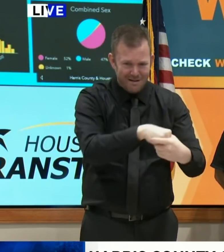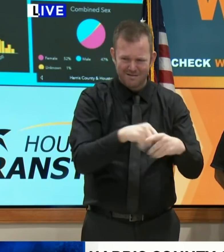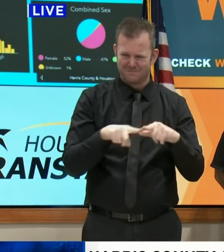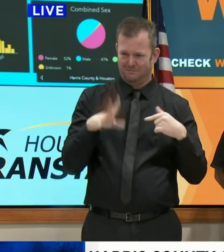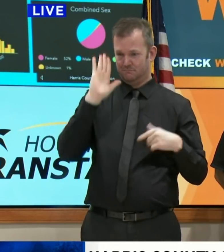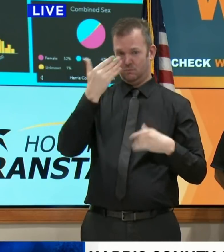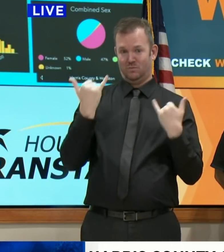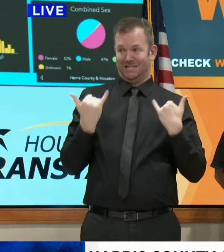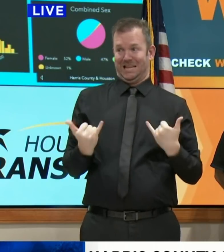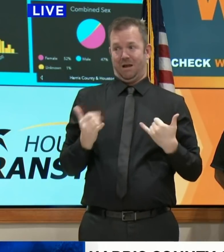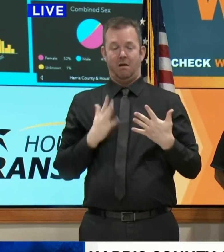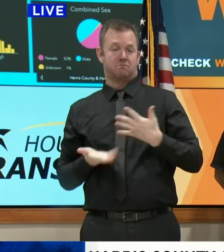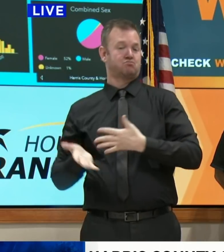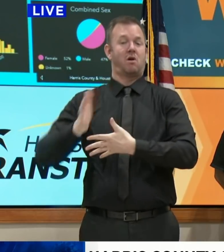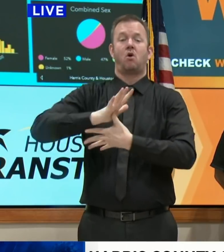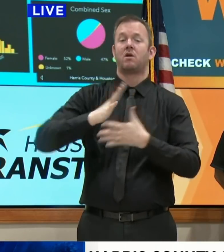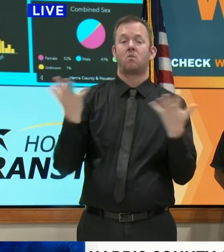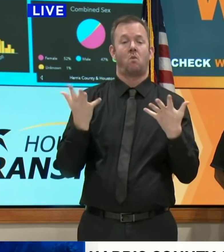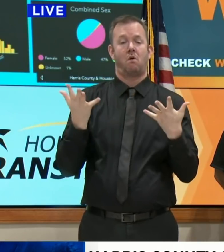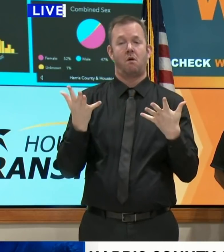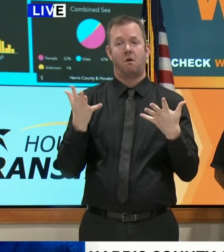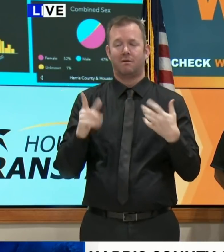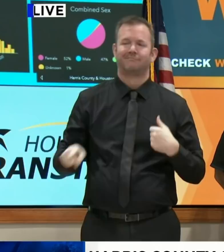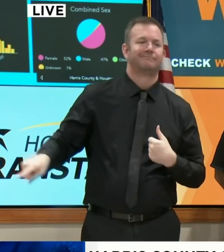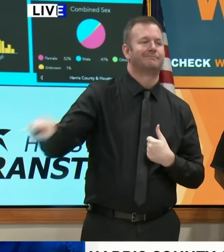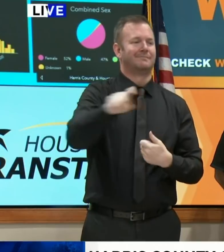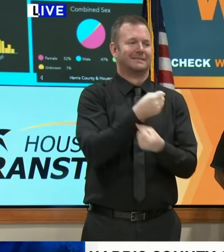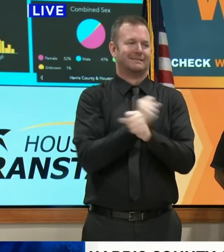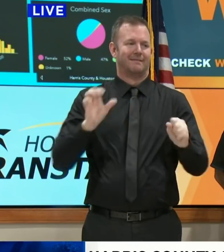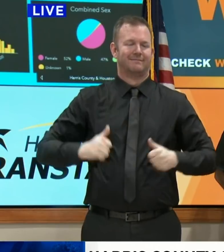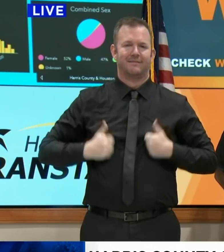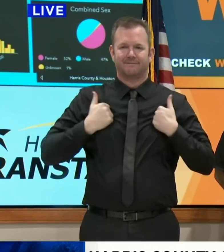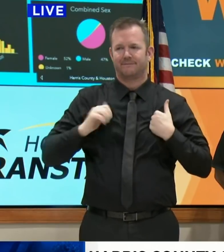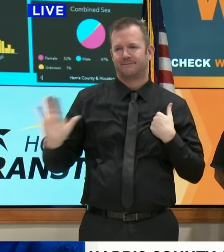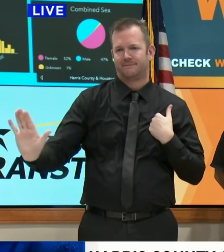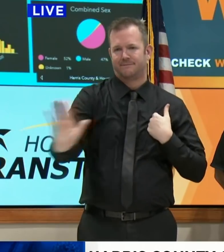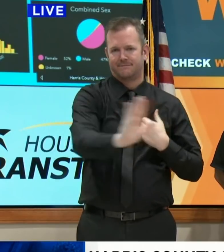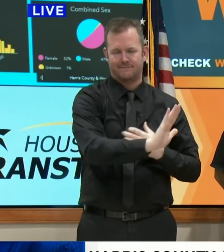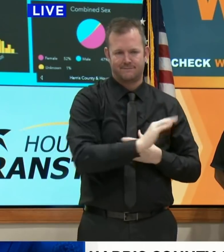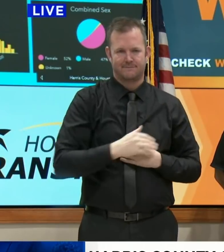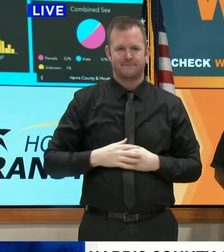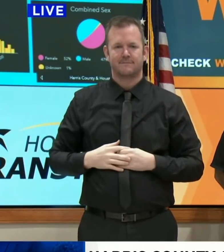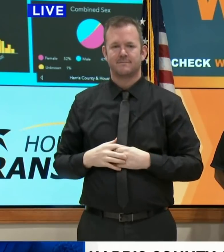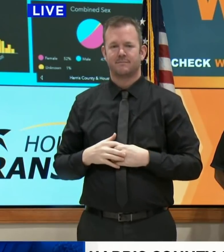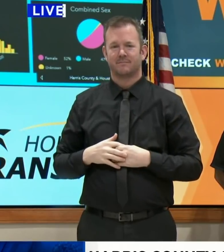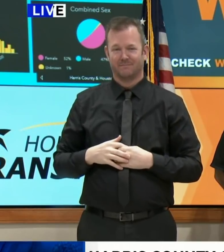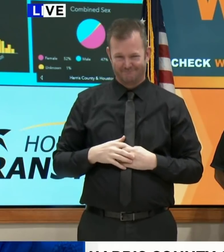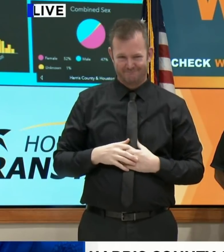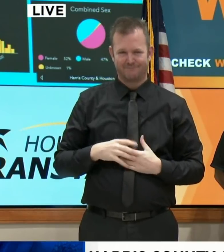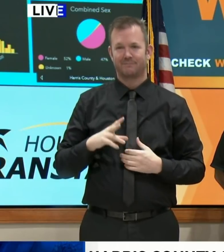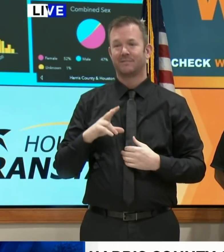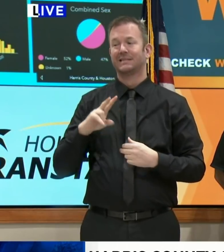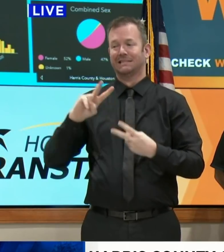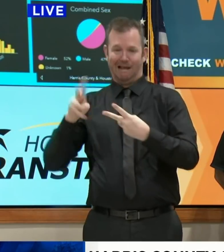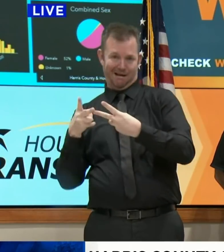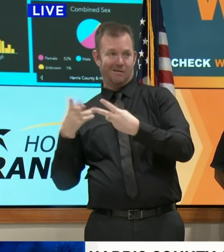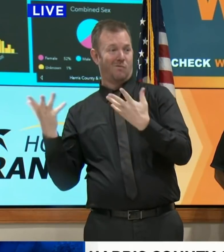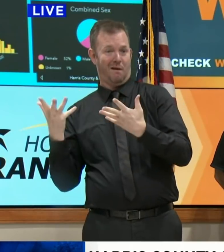each of those deaths can be prevented to the extent that we prevented to the extent that we stay home and stop spreading stay home and stop spreading the virus. 2 other people my the virus. 2 other people my only priority is preventing